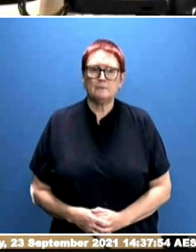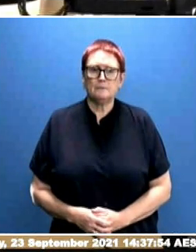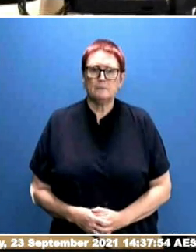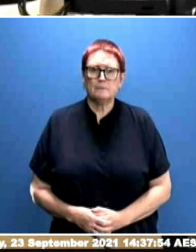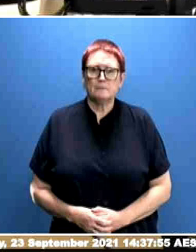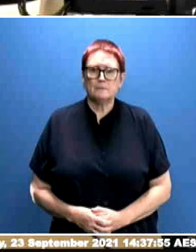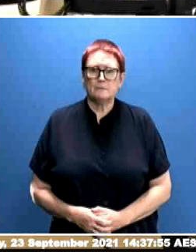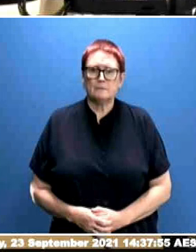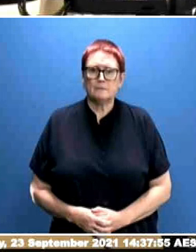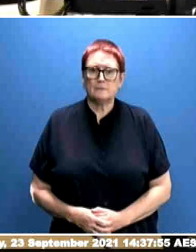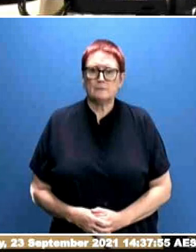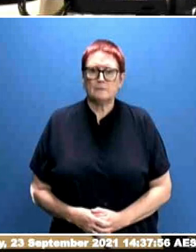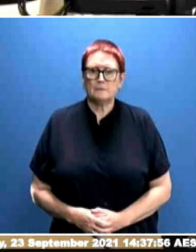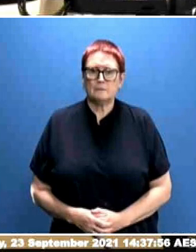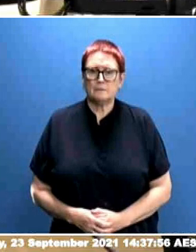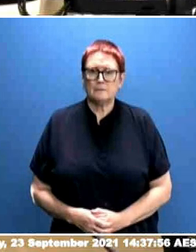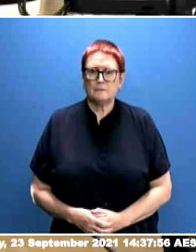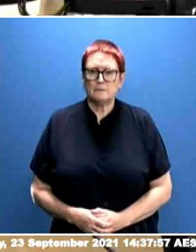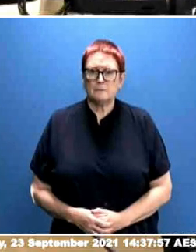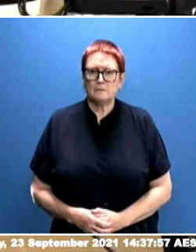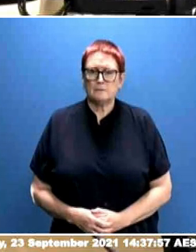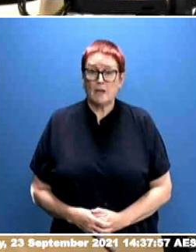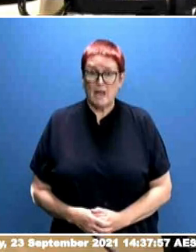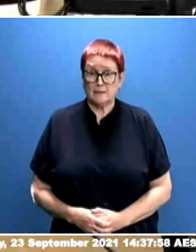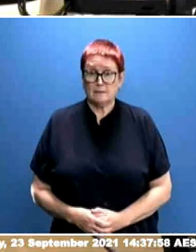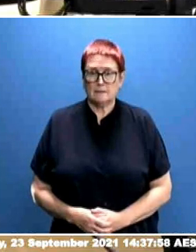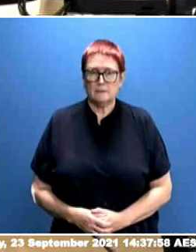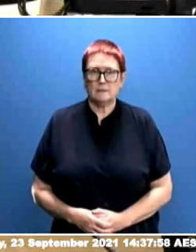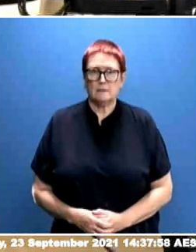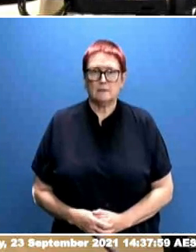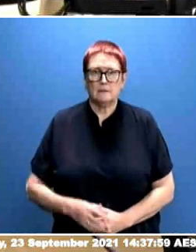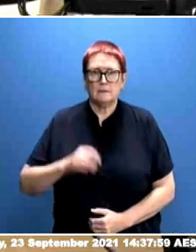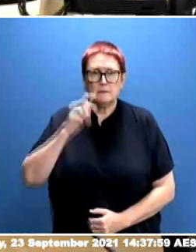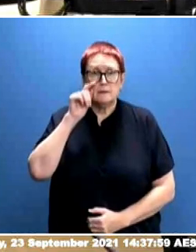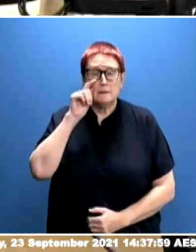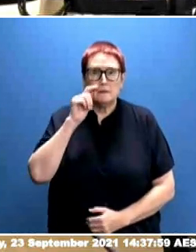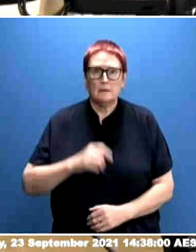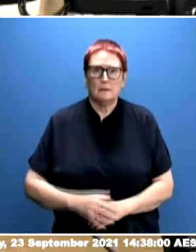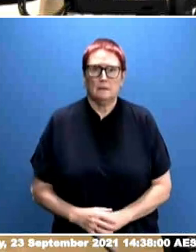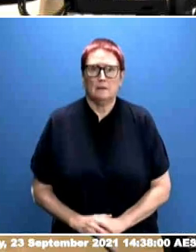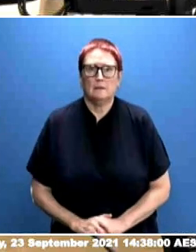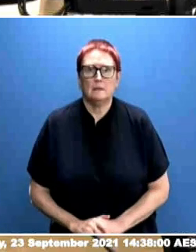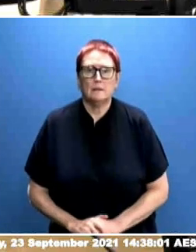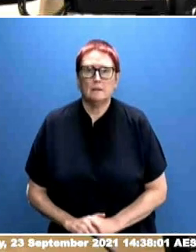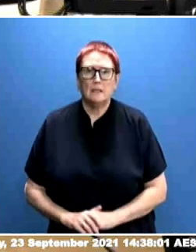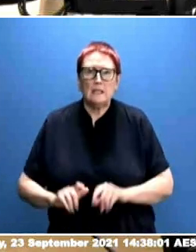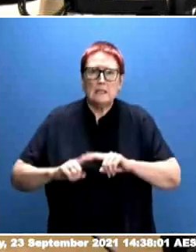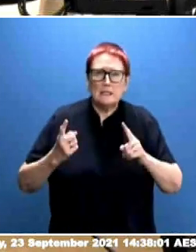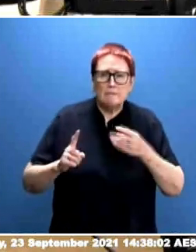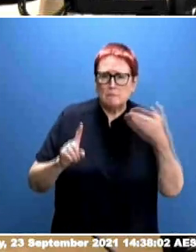the circuit-breaker type of model and purpose, those things that you've just